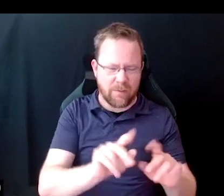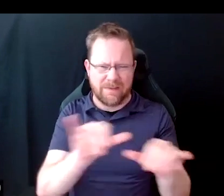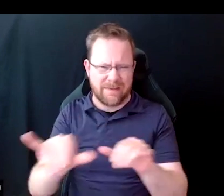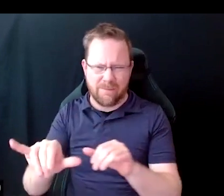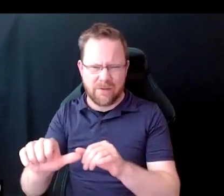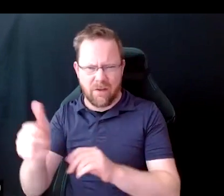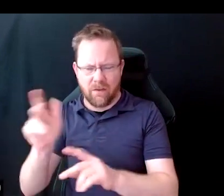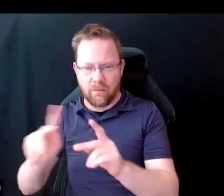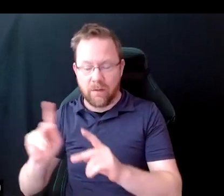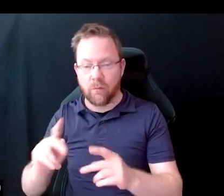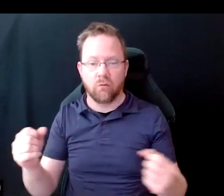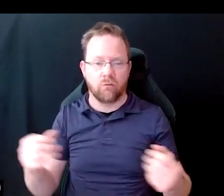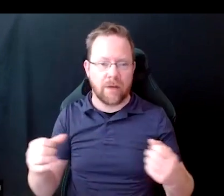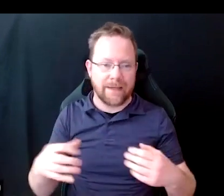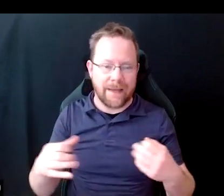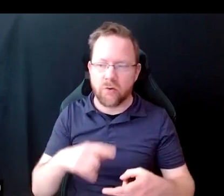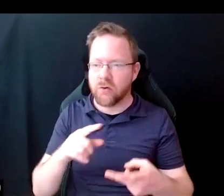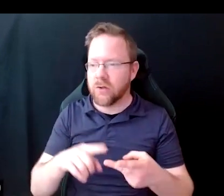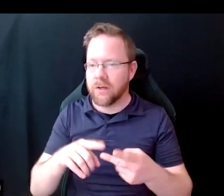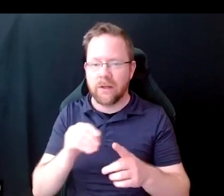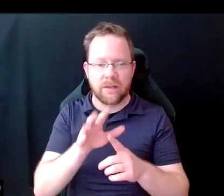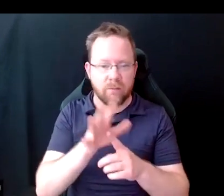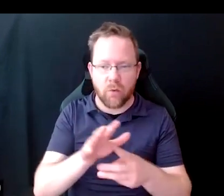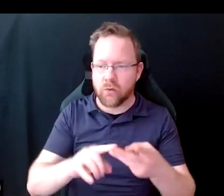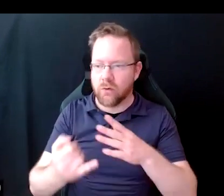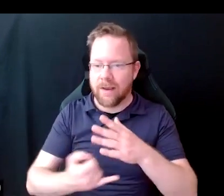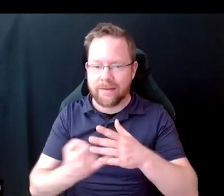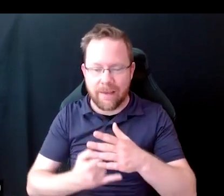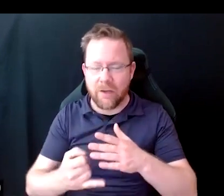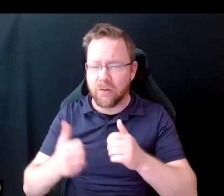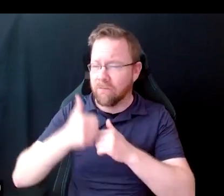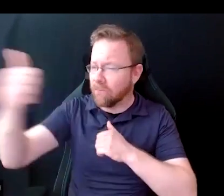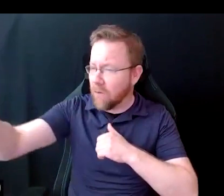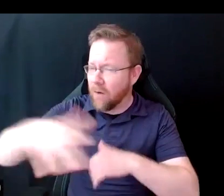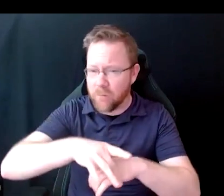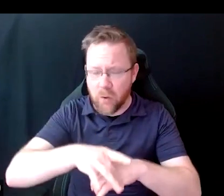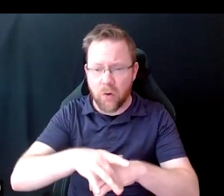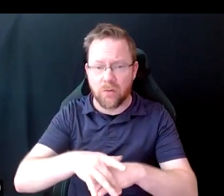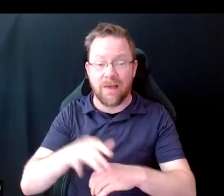Things like radiation, exposure, isolation, distance from Earth, and the problems with the closed environment